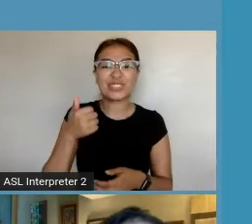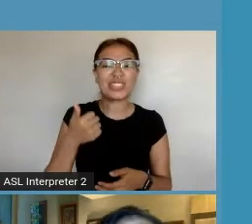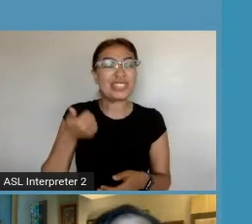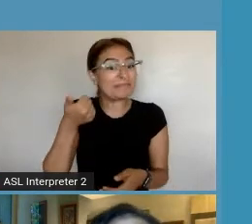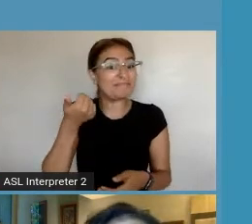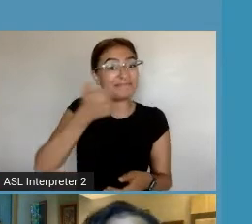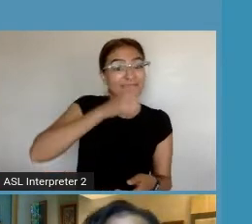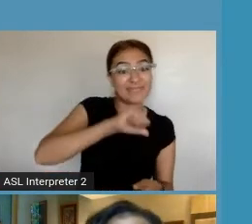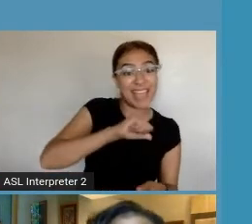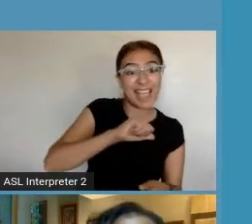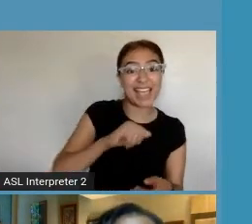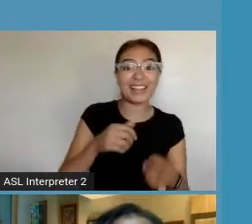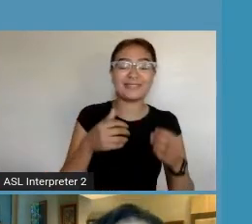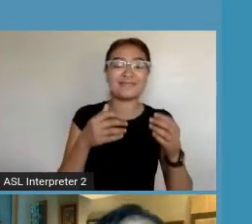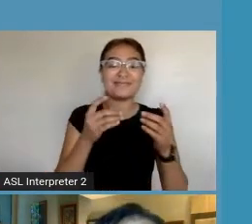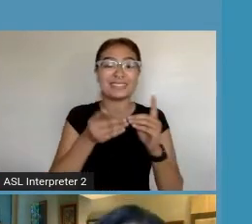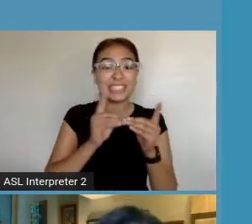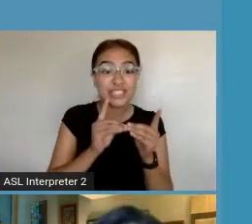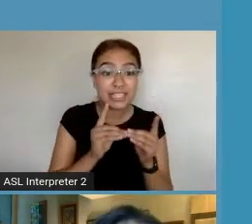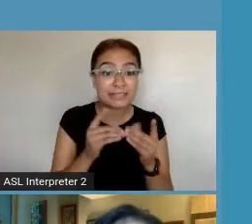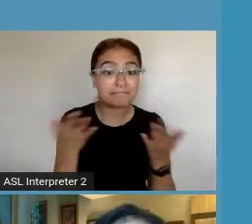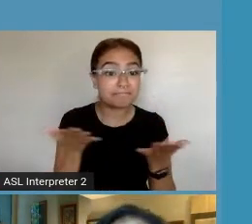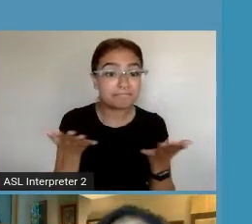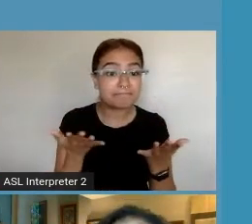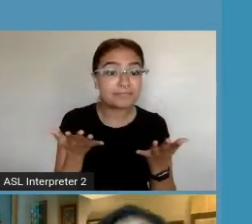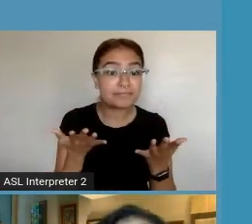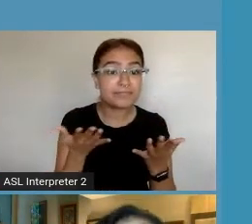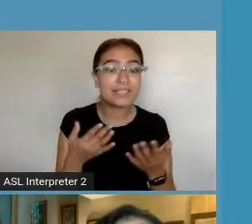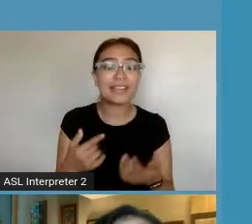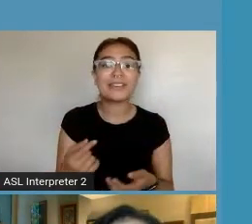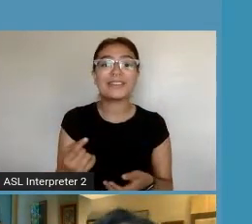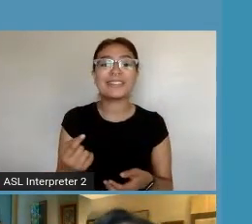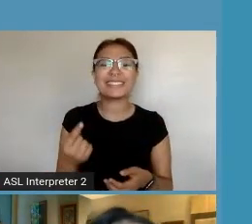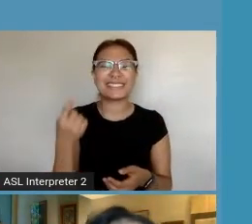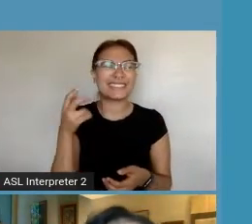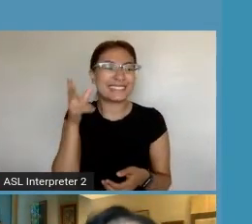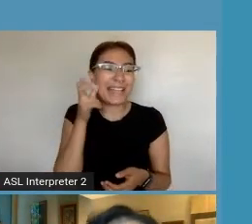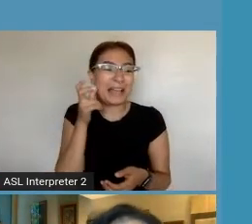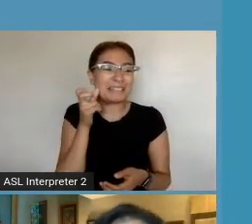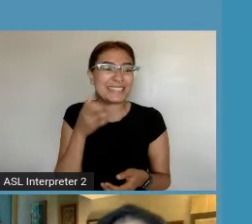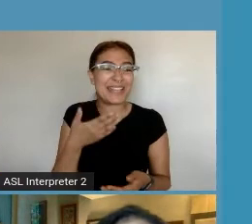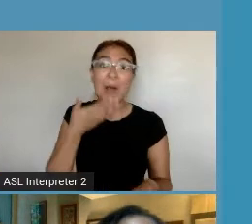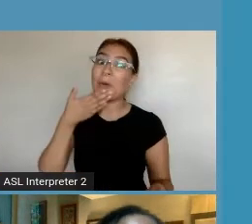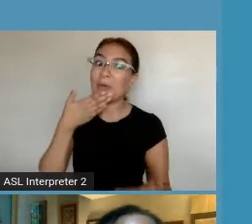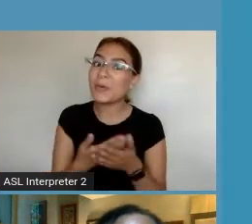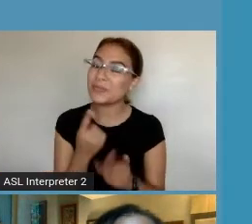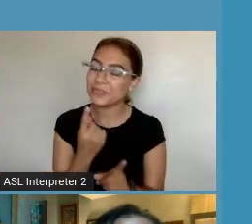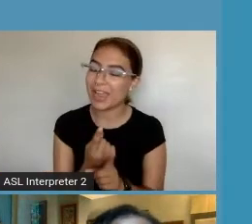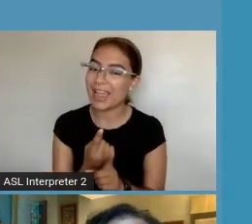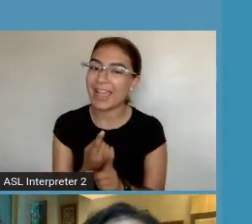It all sounds like a win-win, in terms of inventory, you now know what you have in your